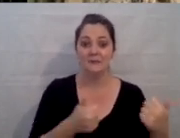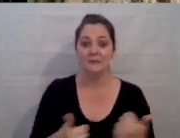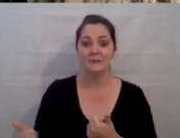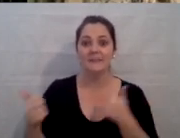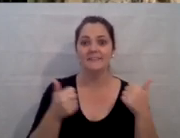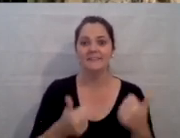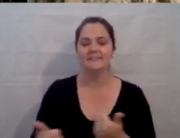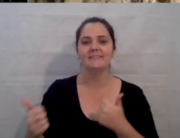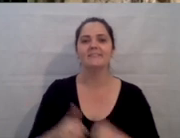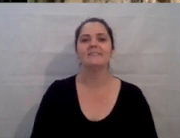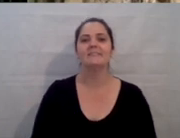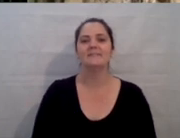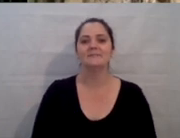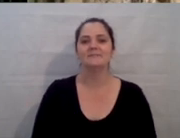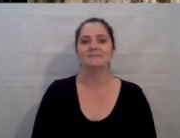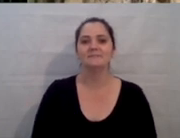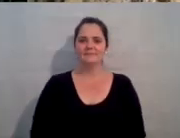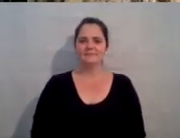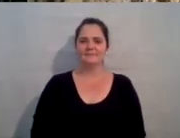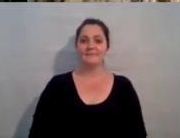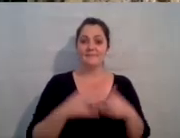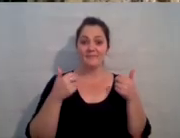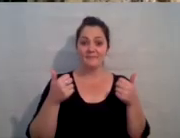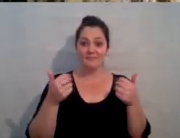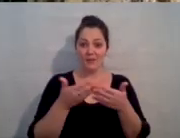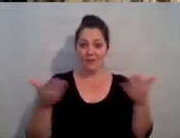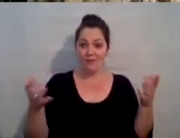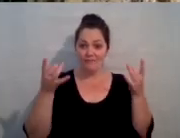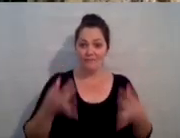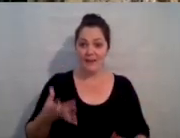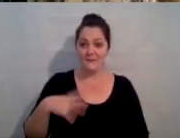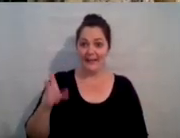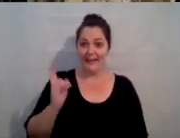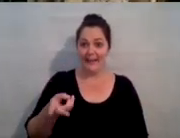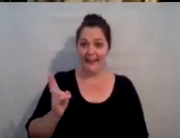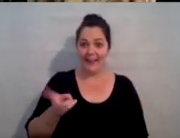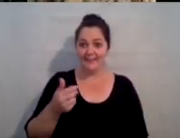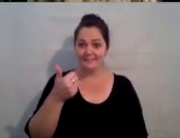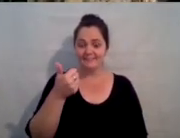Good, good, good okay. Alright everybody out there, you ready to do it again? Alright hopefully you've got that now,